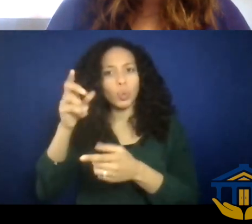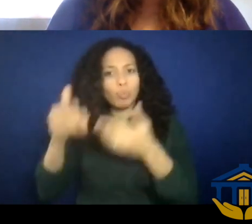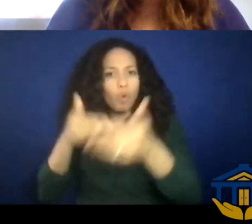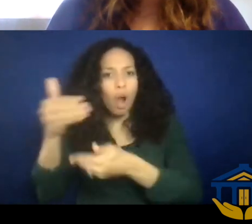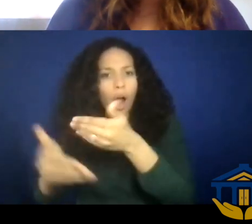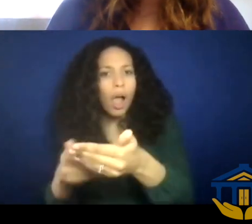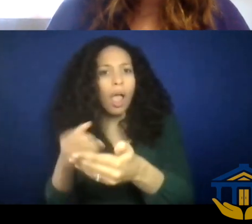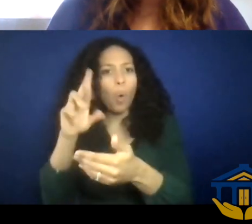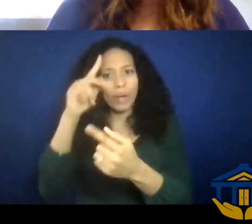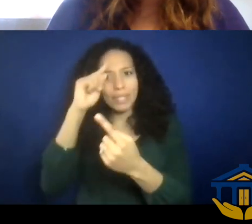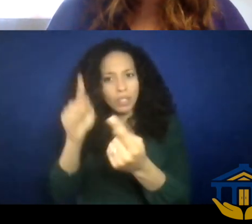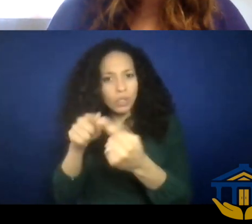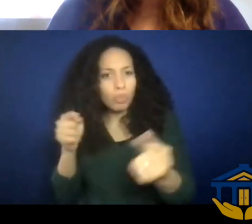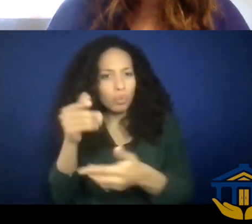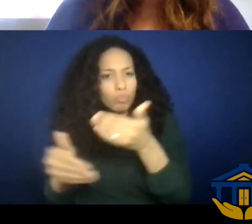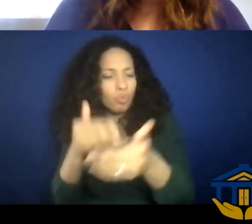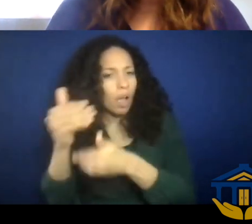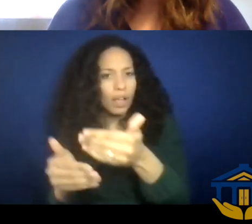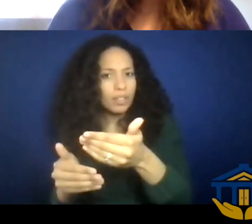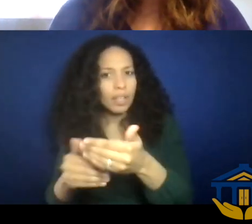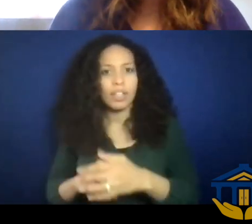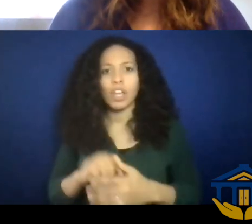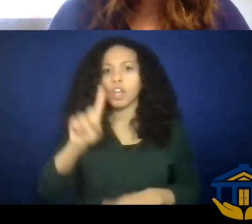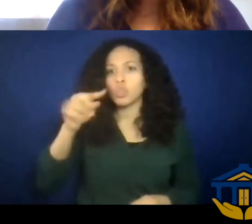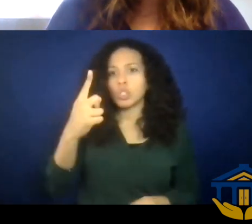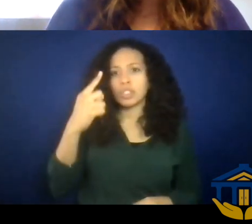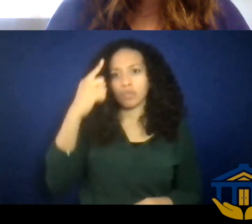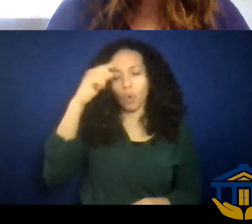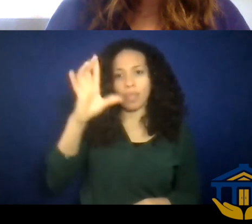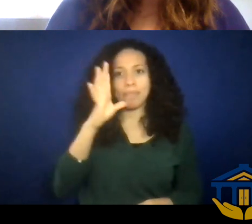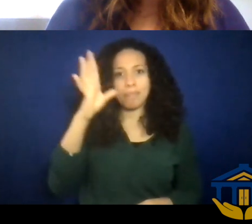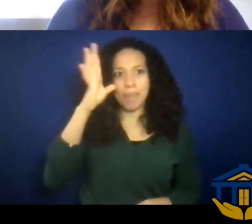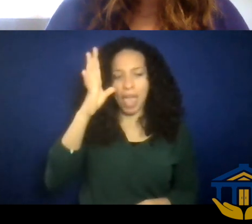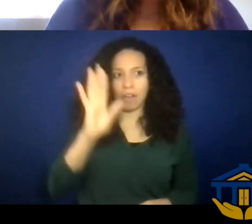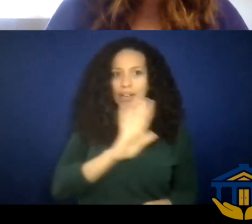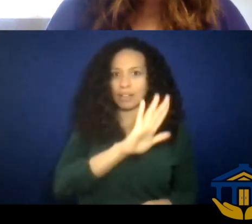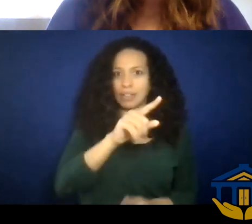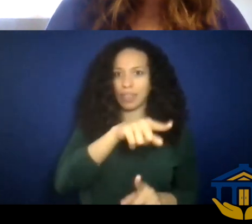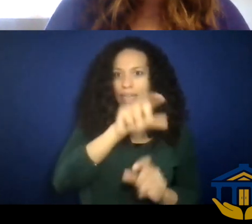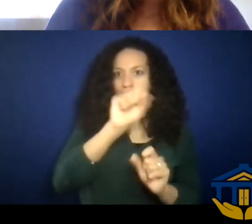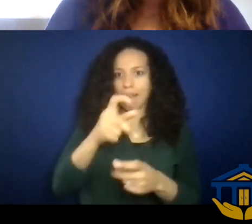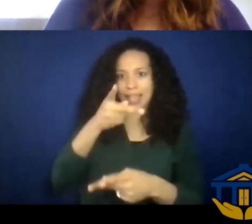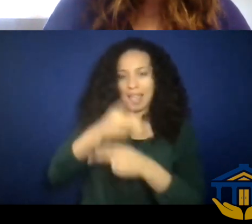education for themselves so they could re-listen to something that happened at the meeting and in